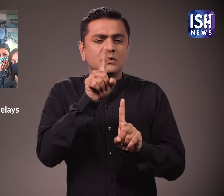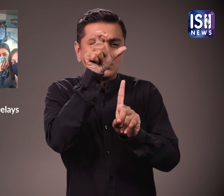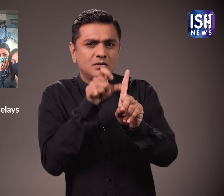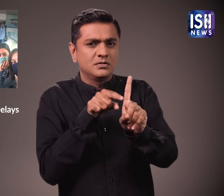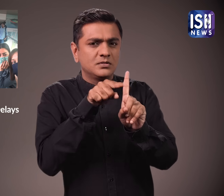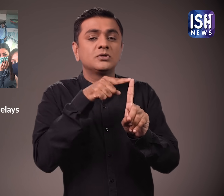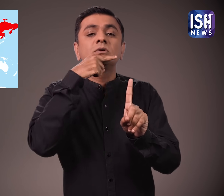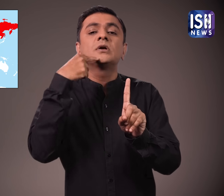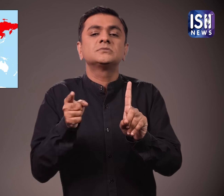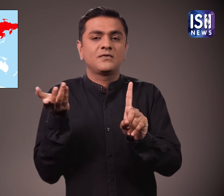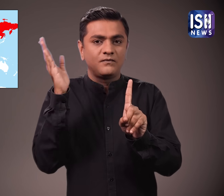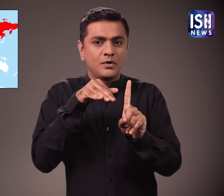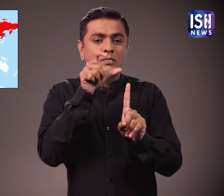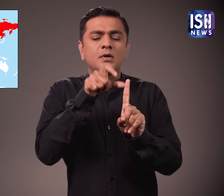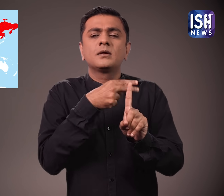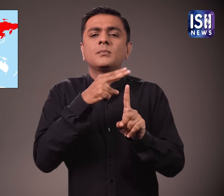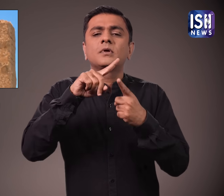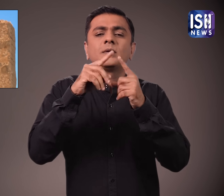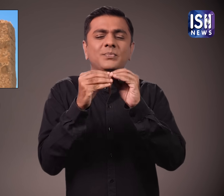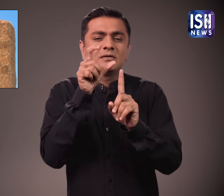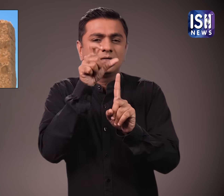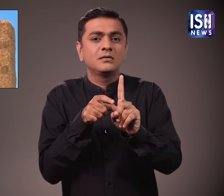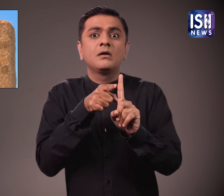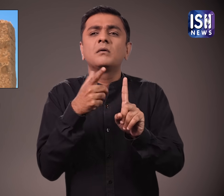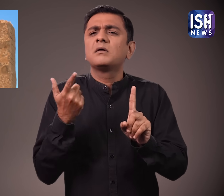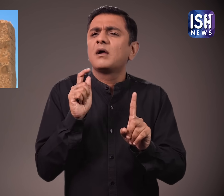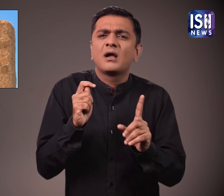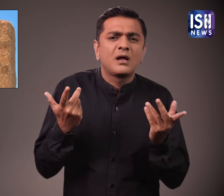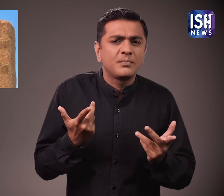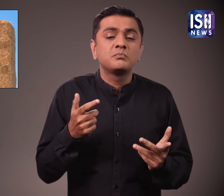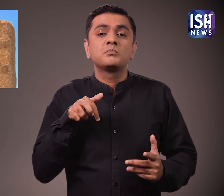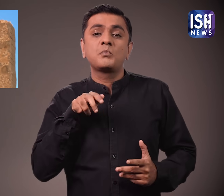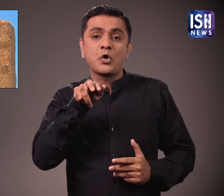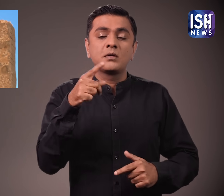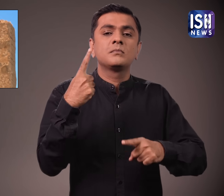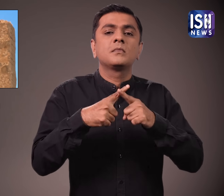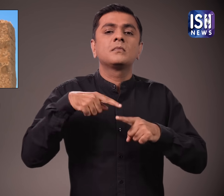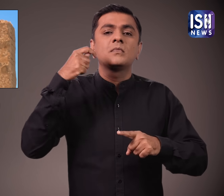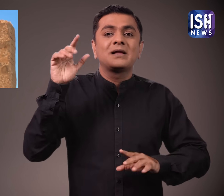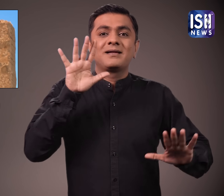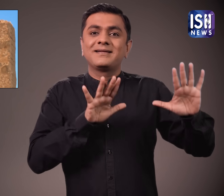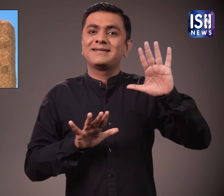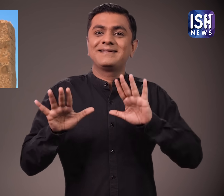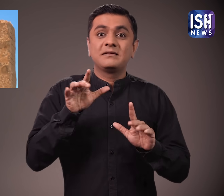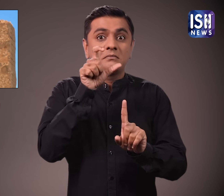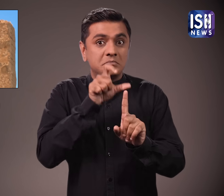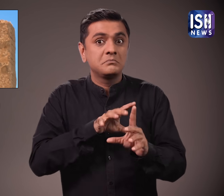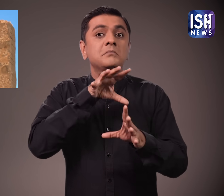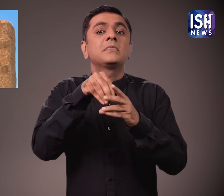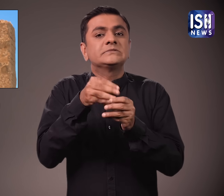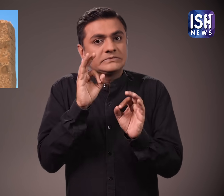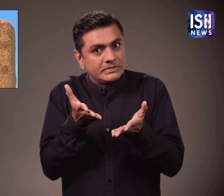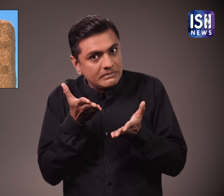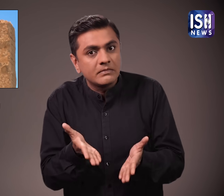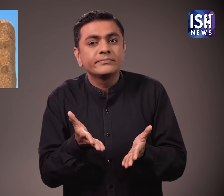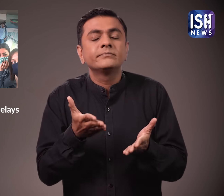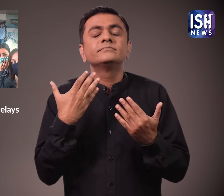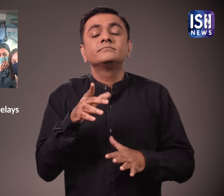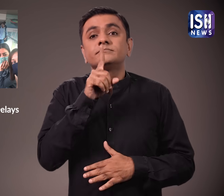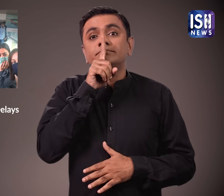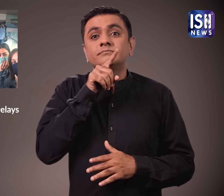Evgenia Belskaia, a Russian model and actor too was traveling in the same flight.